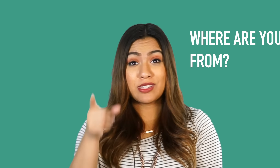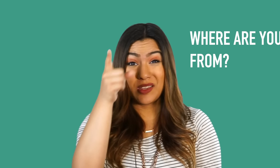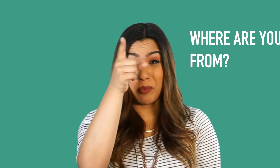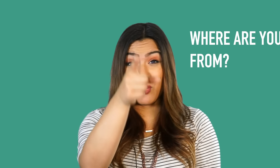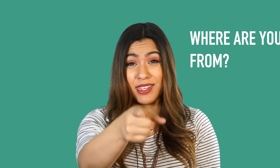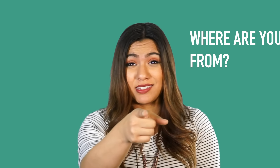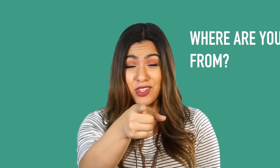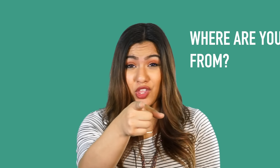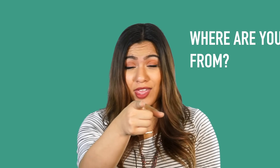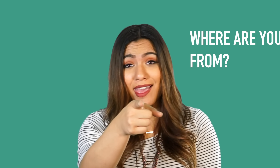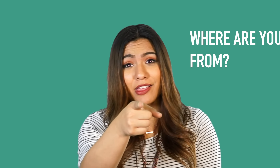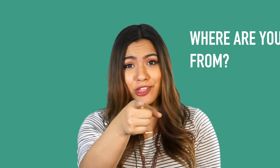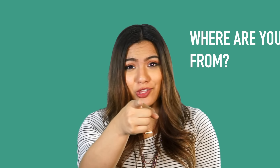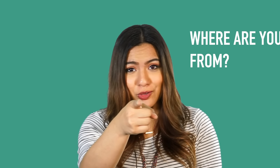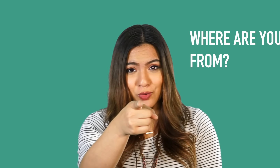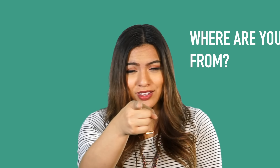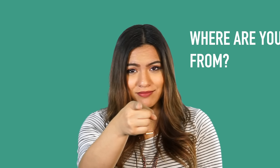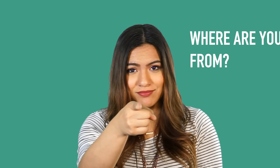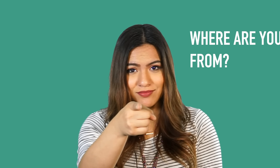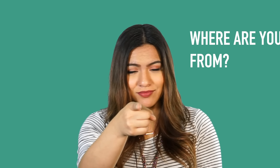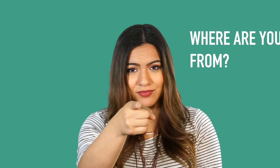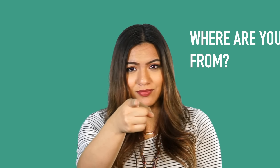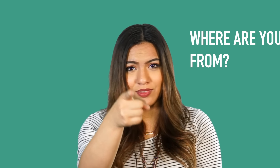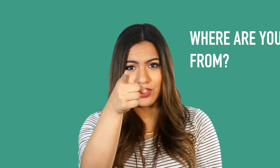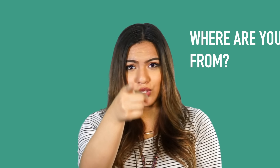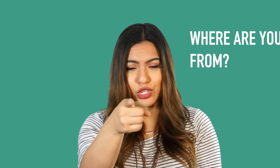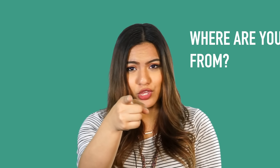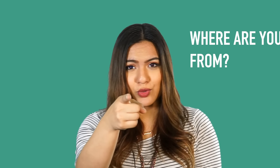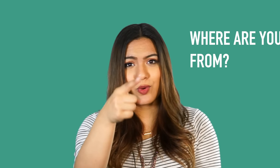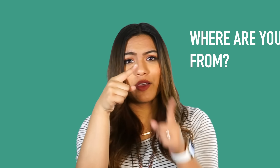You're going to point, you,